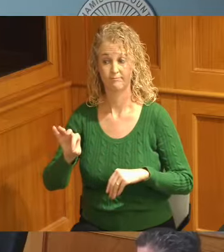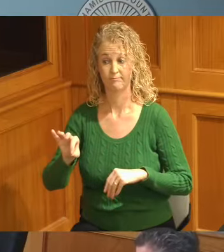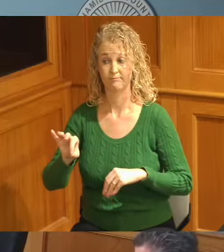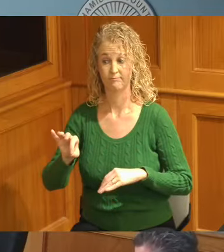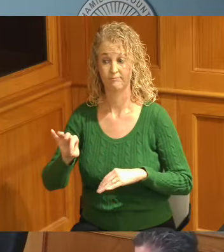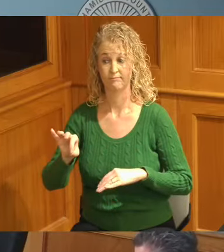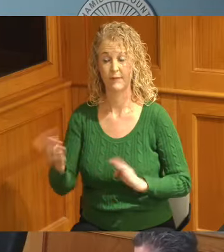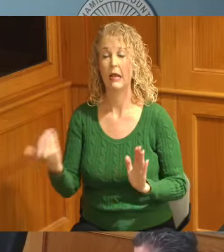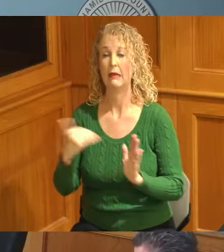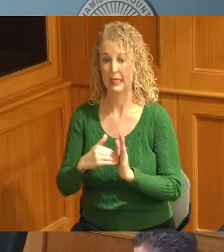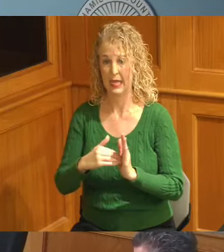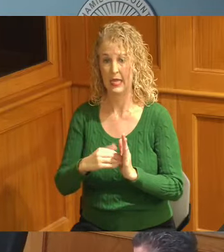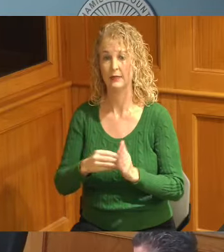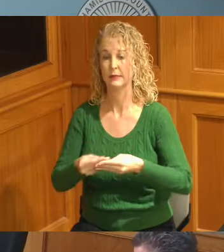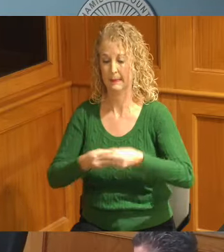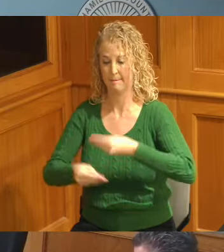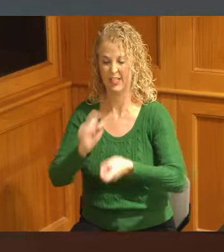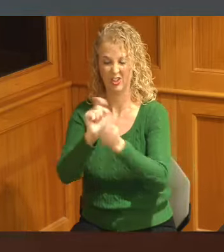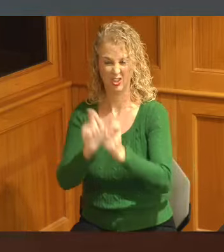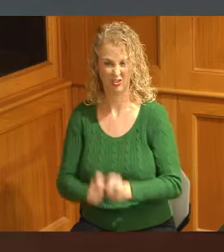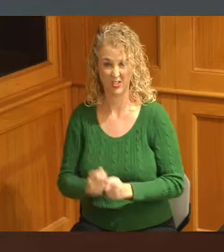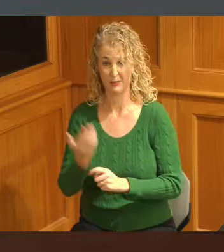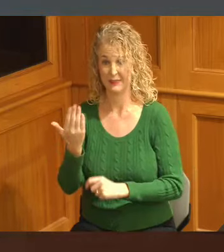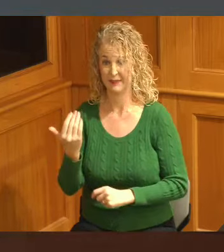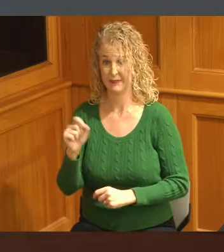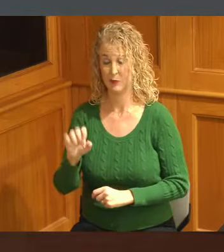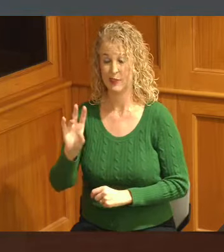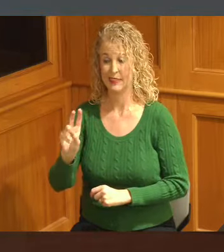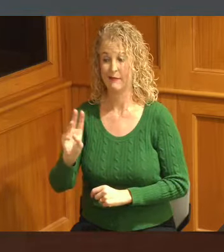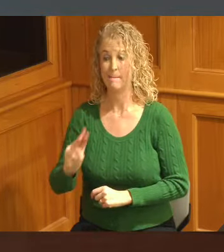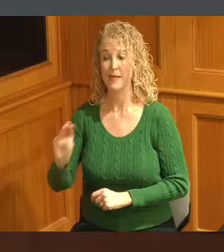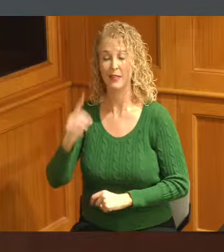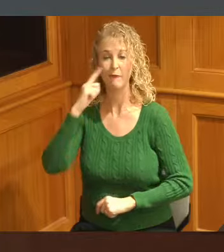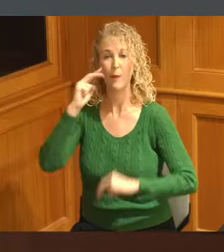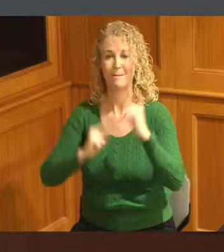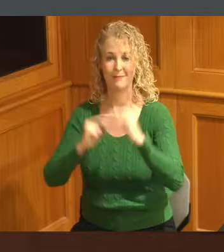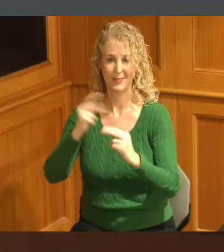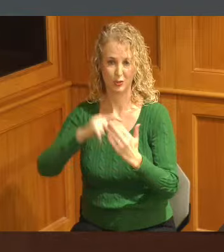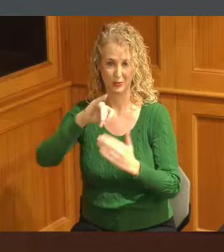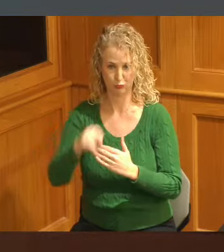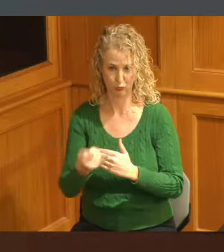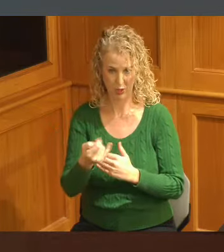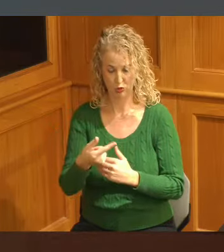is a budget adjustment. This is 15.7 million for capital projects and grant bal- grant balance